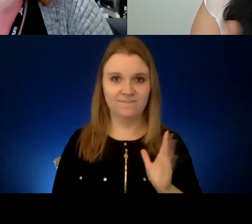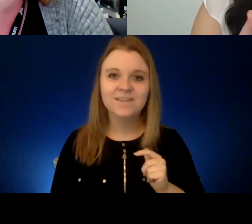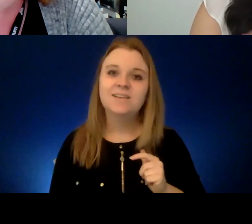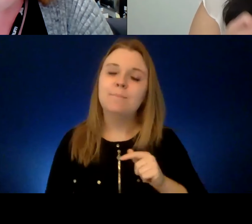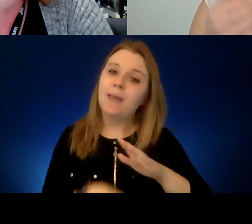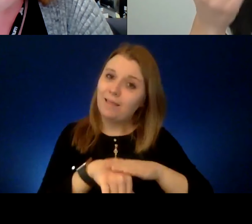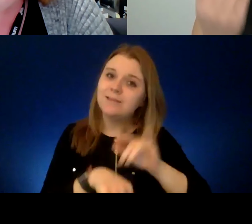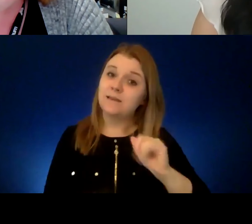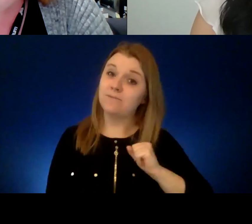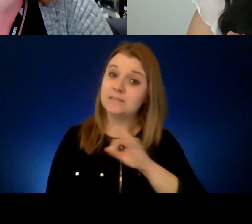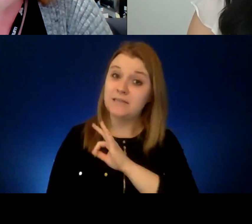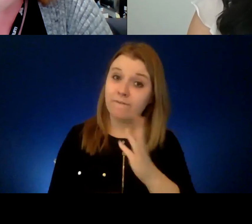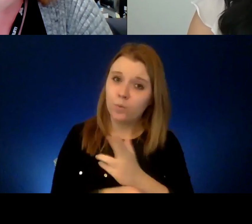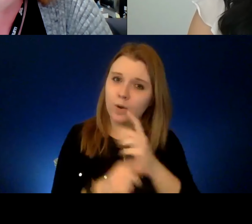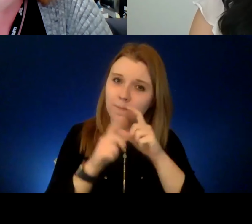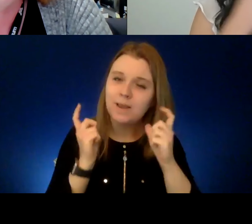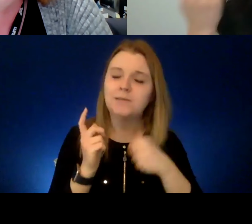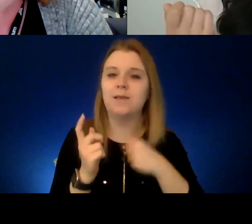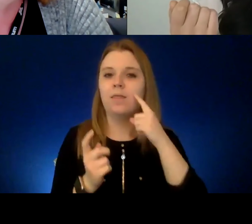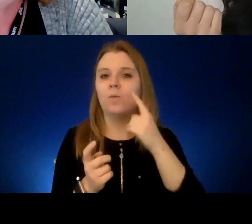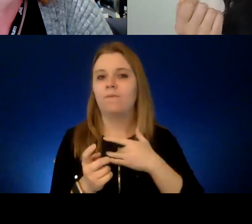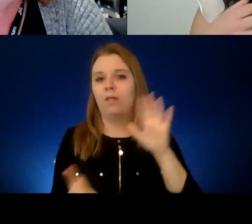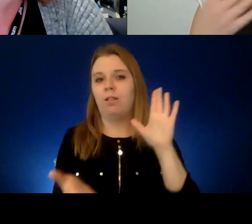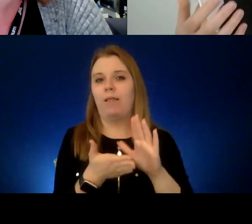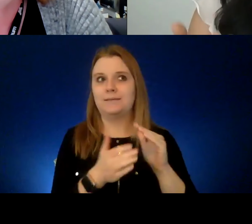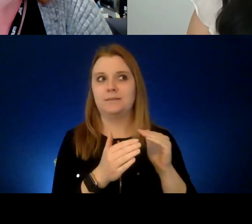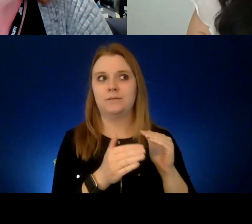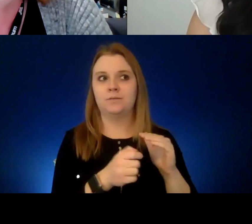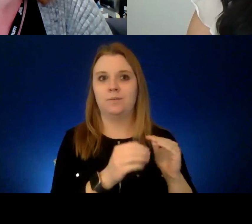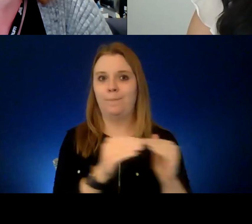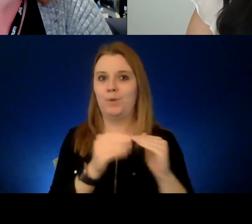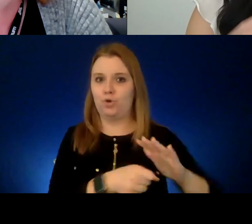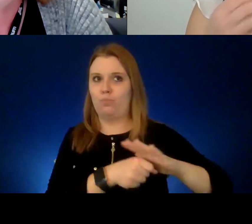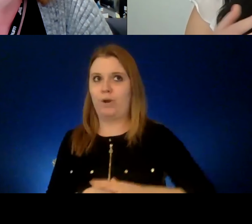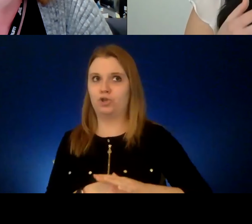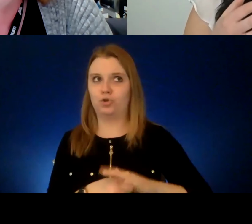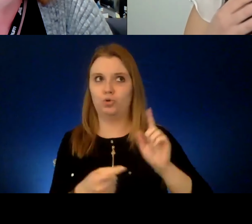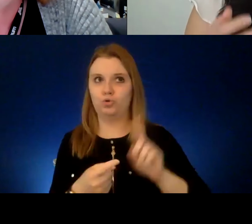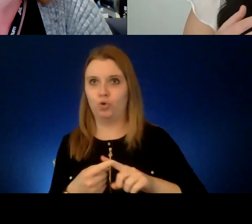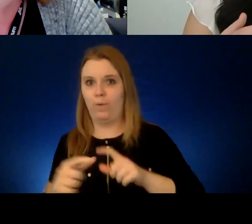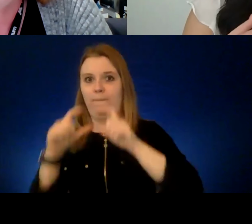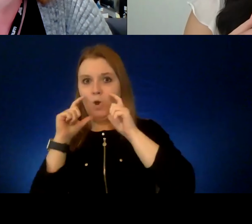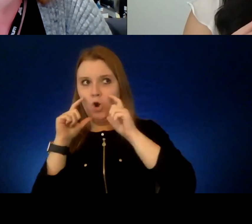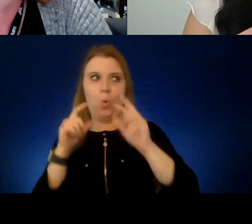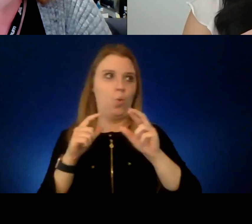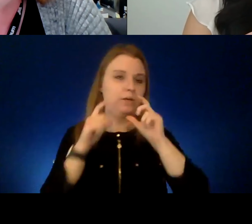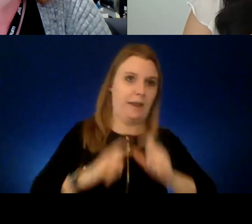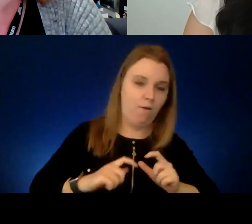I feel like people will feel a lot less peer pressures to take theirs off or not put theirs on. So those are two easy things that you can do